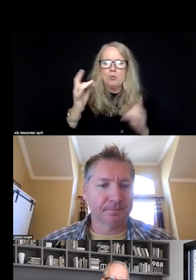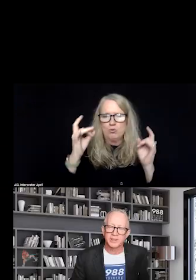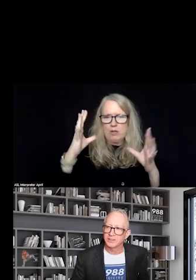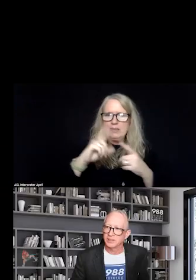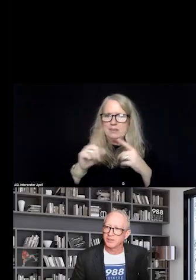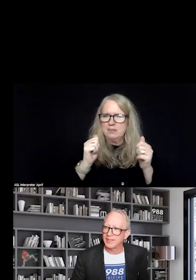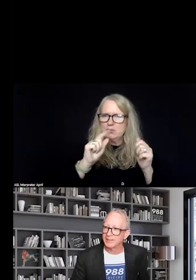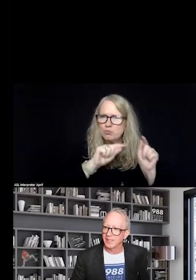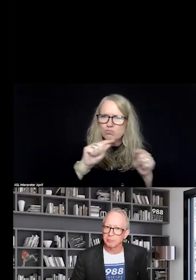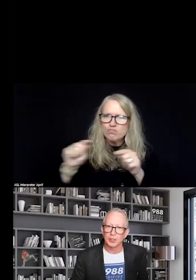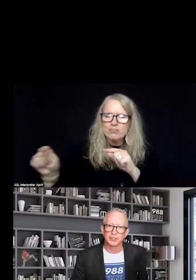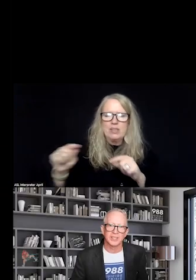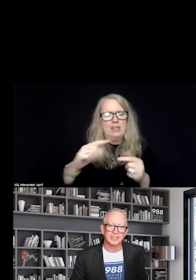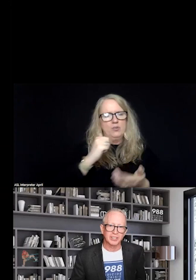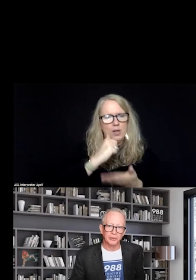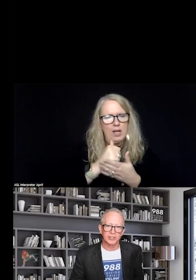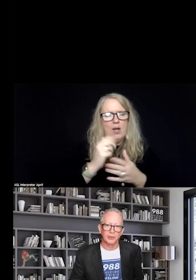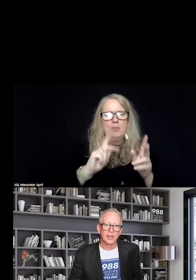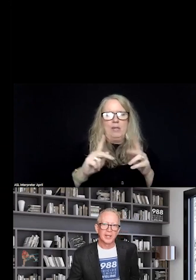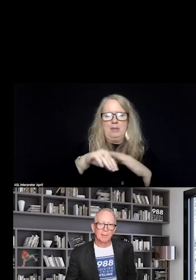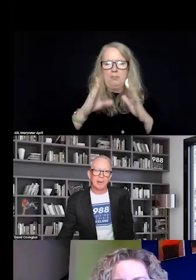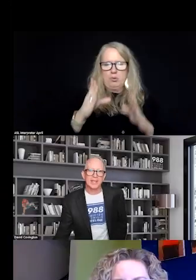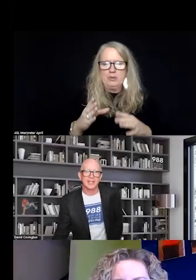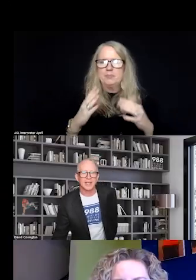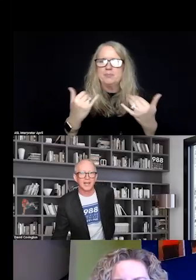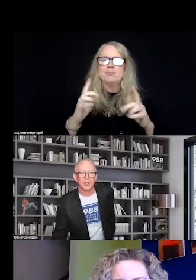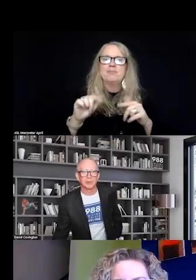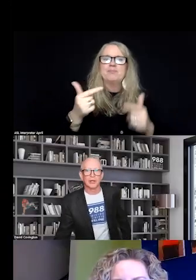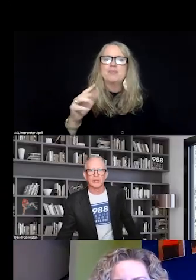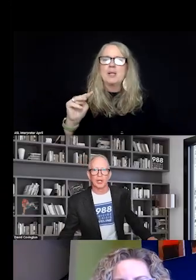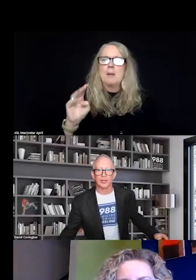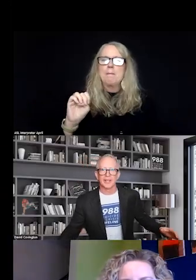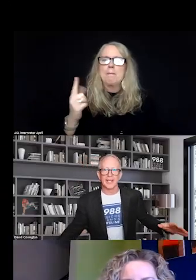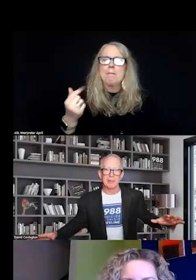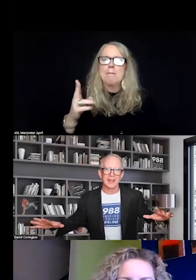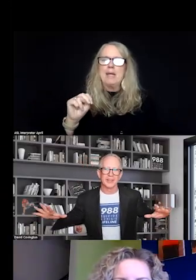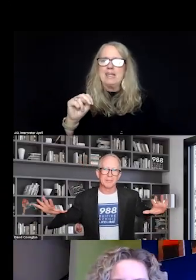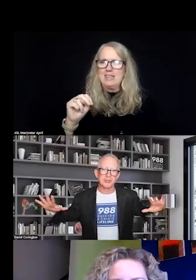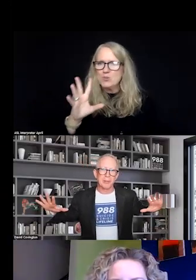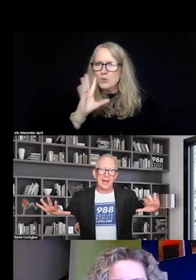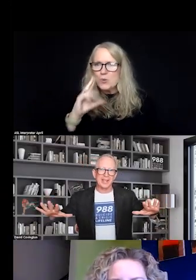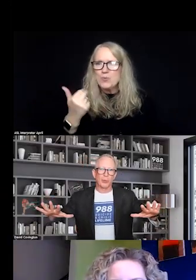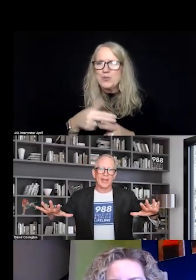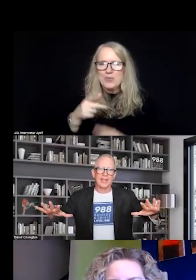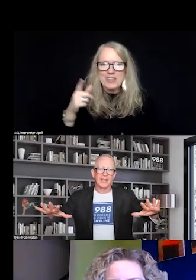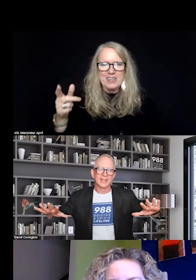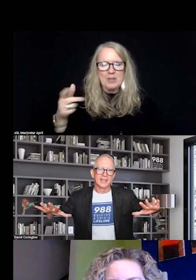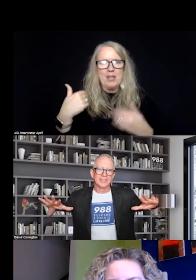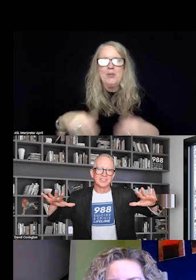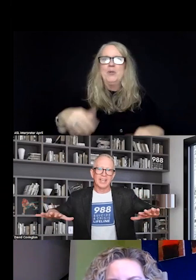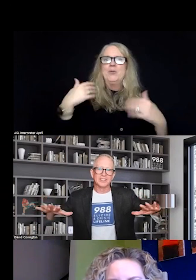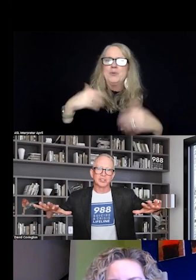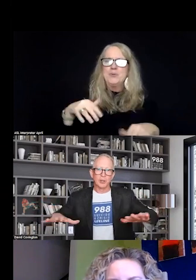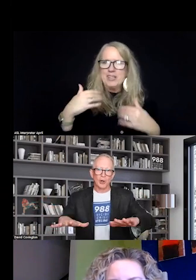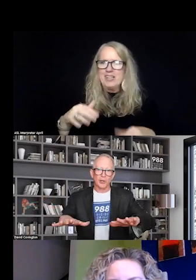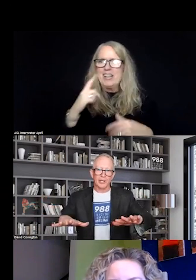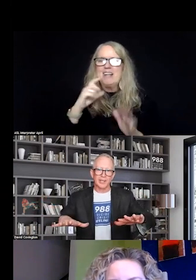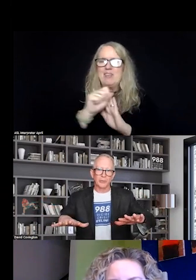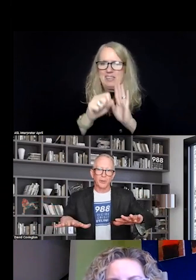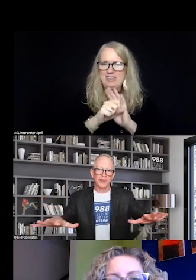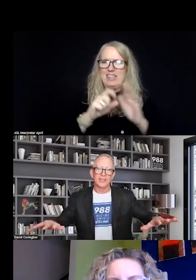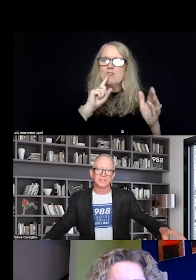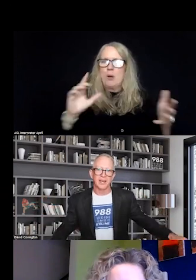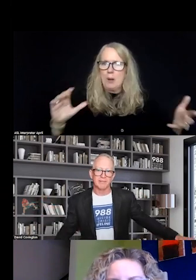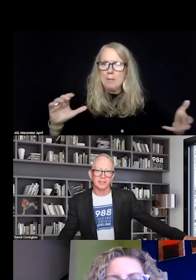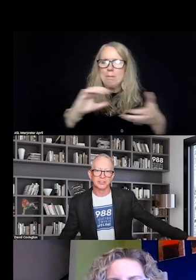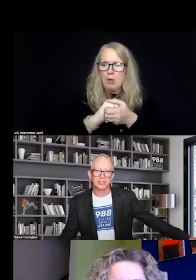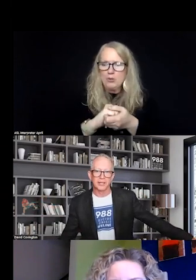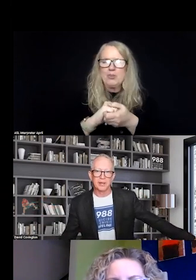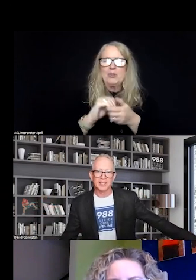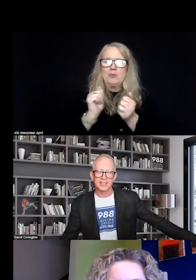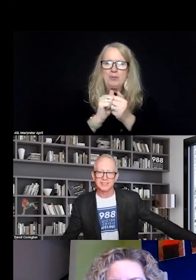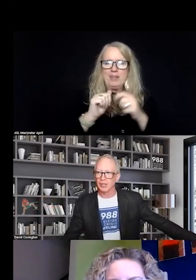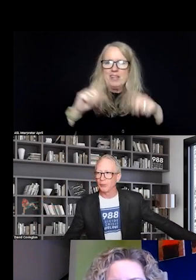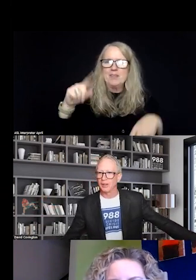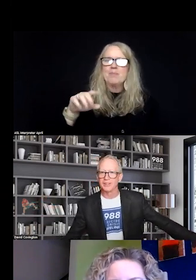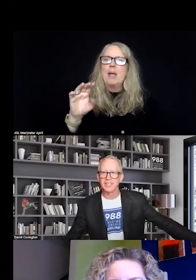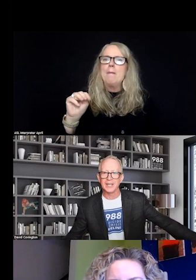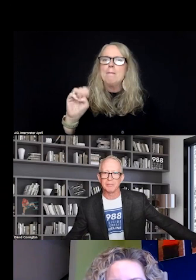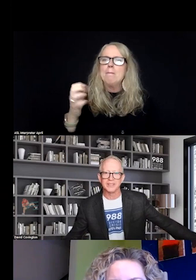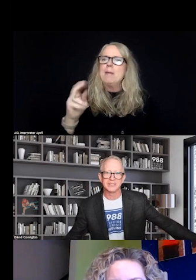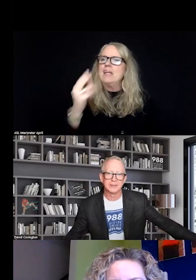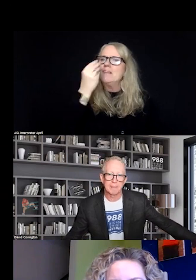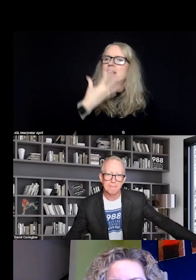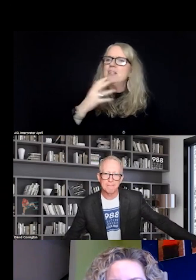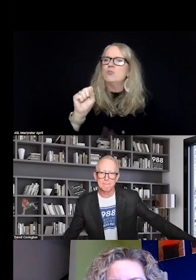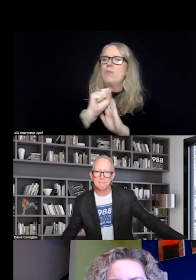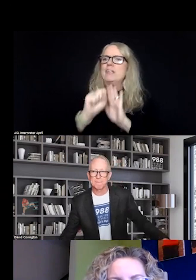MORE INTENSIVE NEEDS. MEIGHAN, LET US KNOW THE STATE UPDATE?